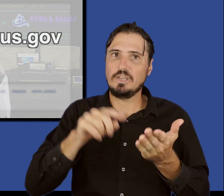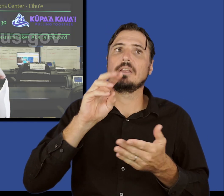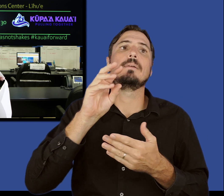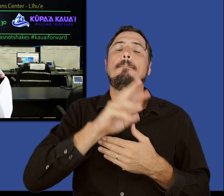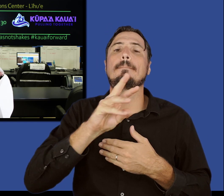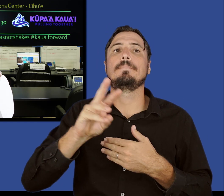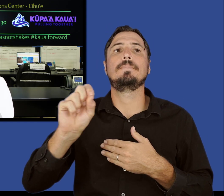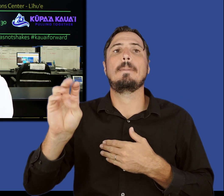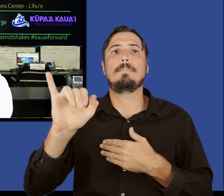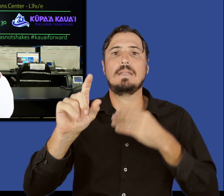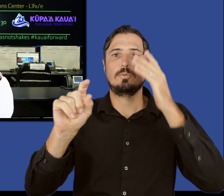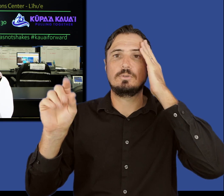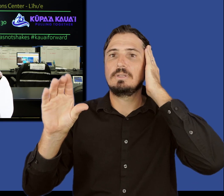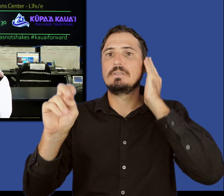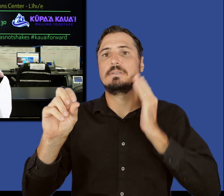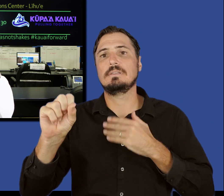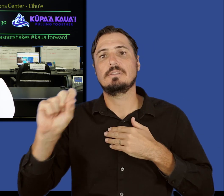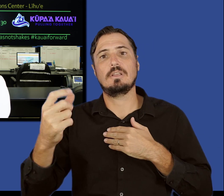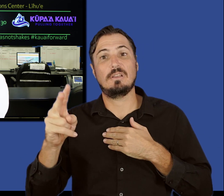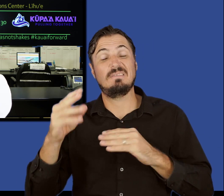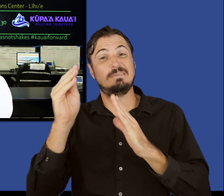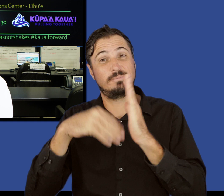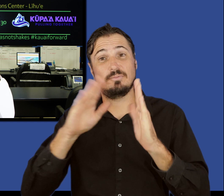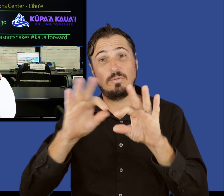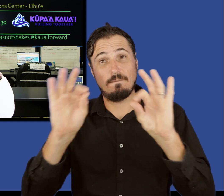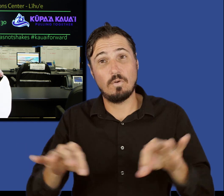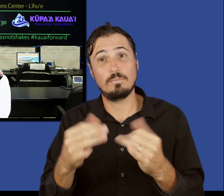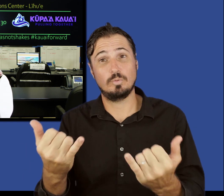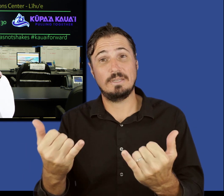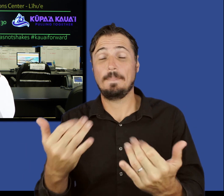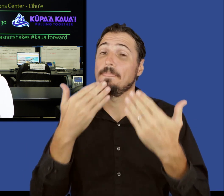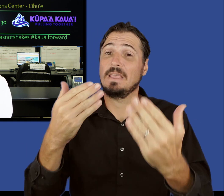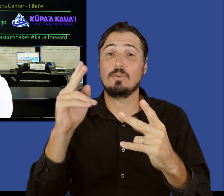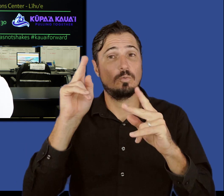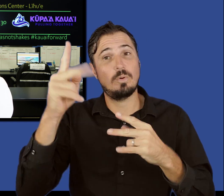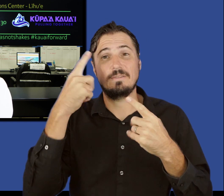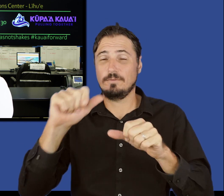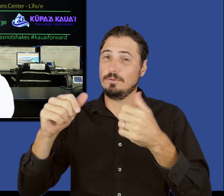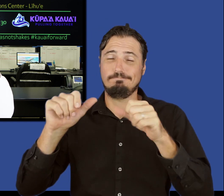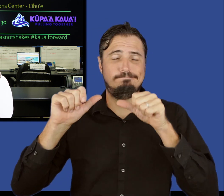Thank you, Kaua‘i for being responsible! Your diligence is helping us to keep this virus contained.